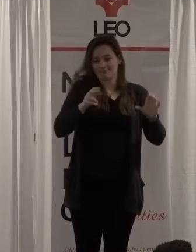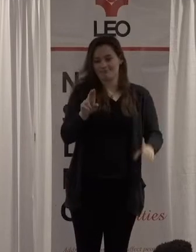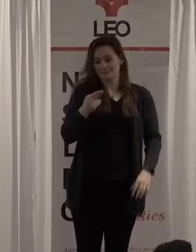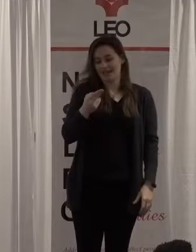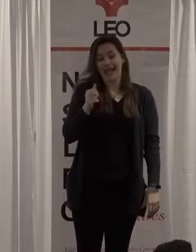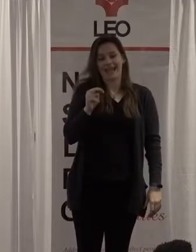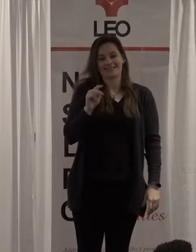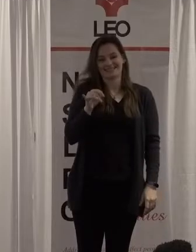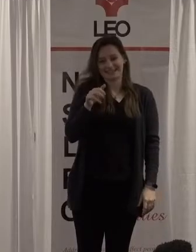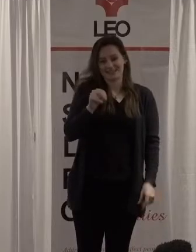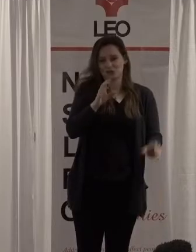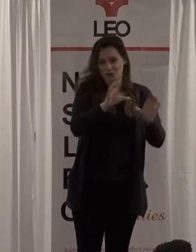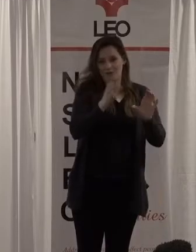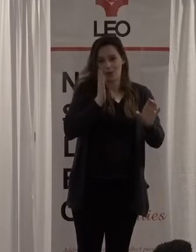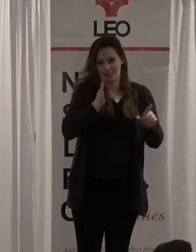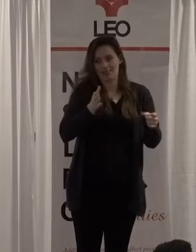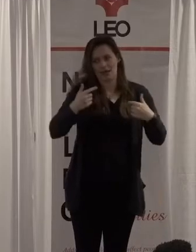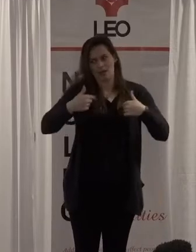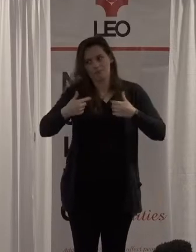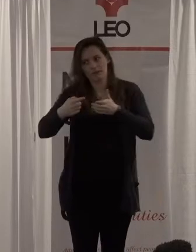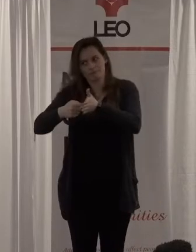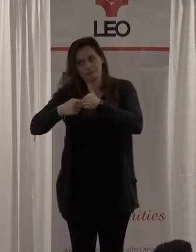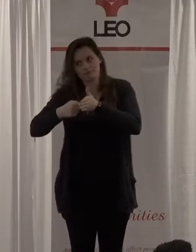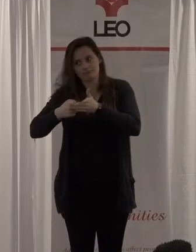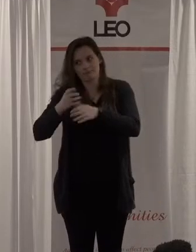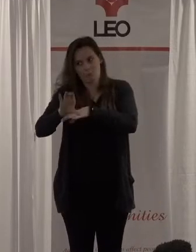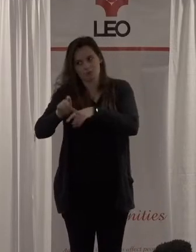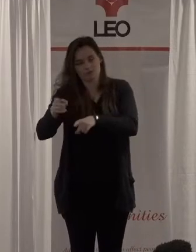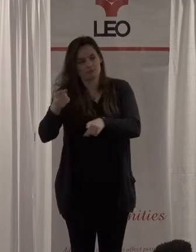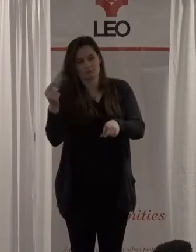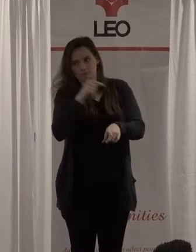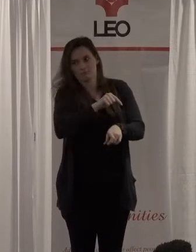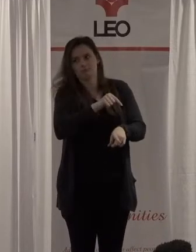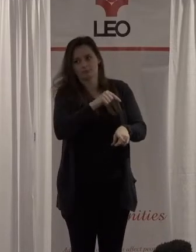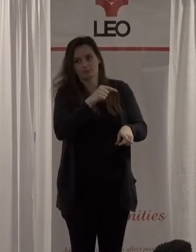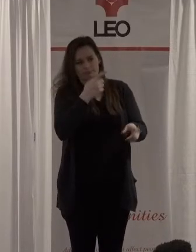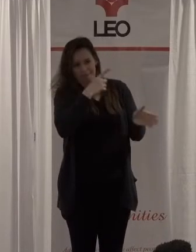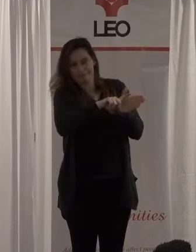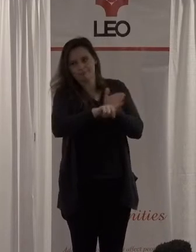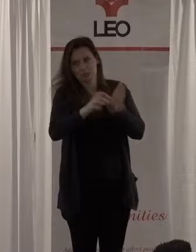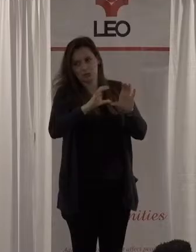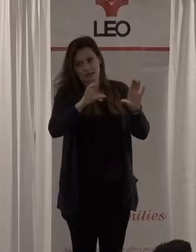AND THAT IS THE KIND OF THING WE NEED TO SEE AS THE NORM. SO HOPEFULLY, ONE DAY WE WON’T BE CELEBRATING THAT,